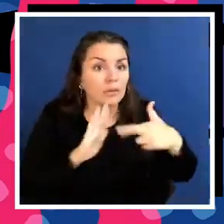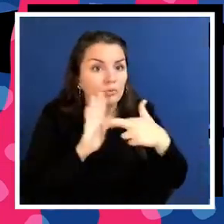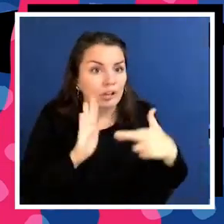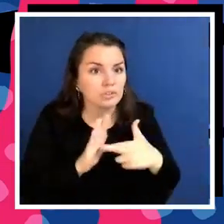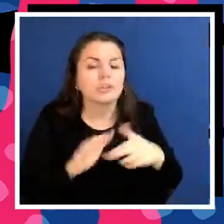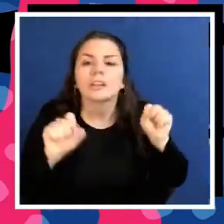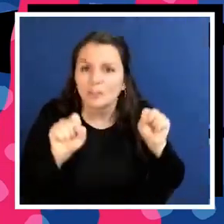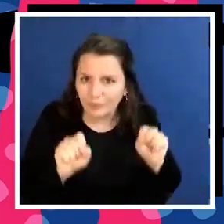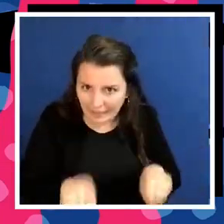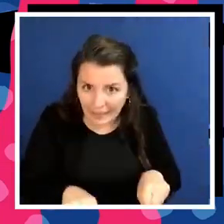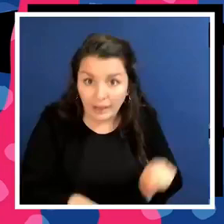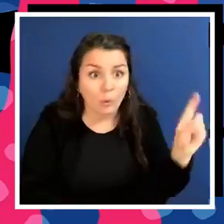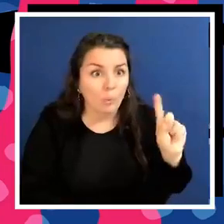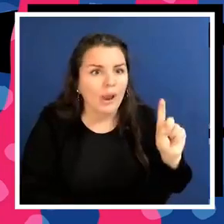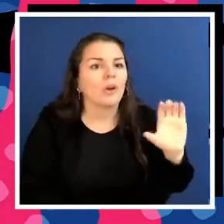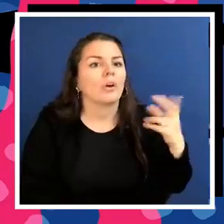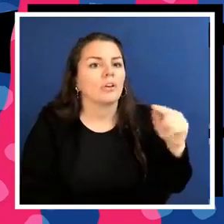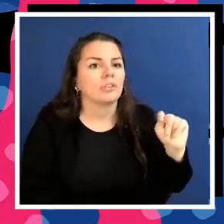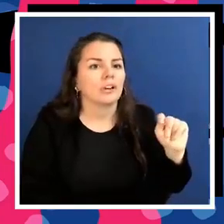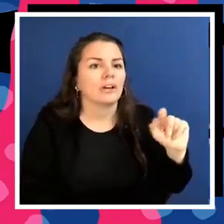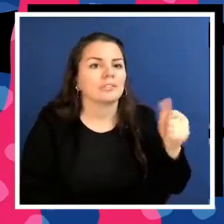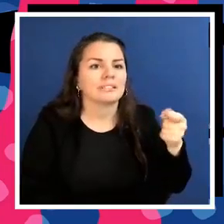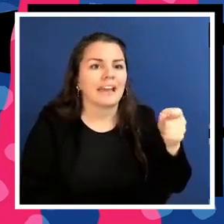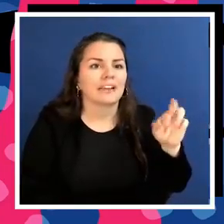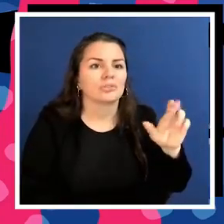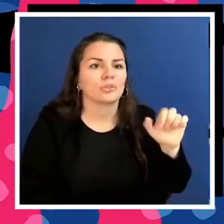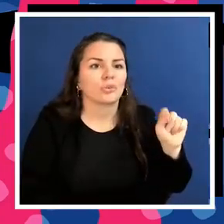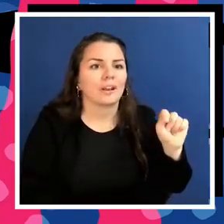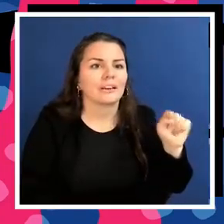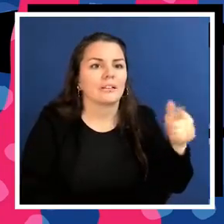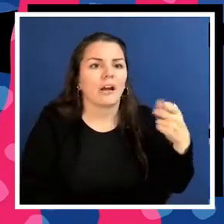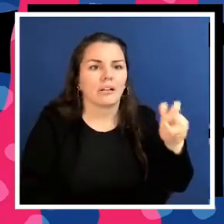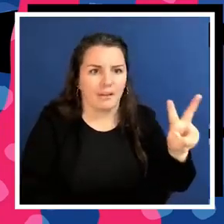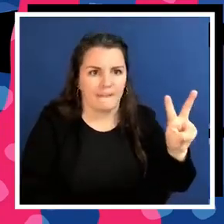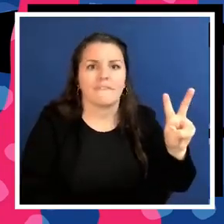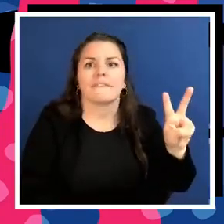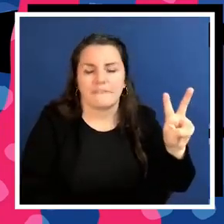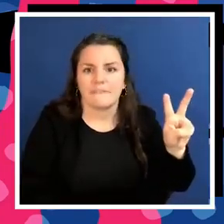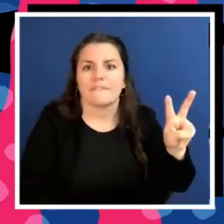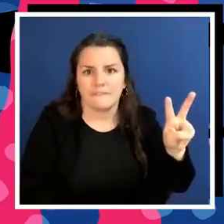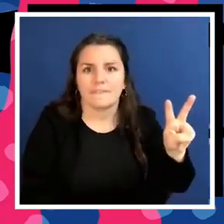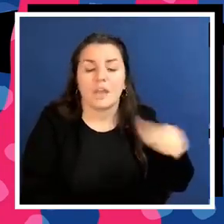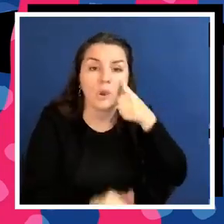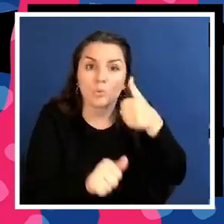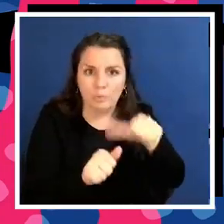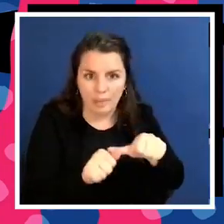VIRTUAL CELEBRATION OF THE